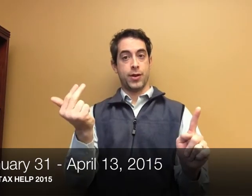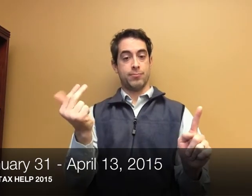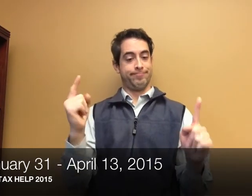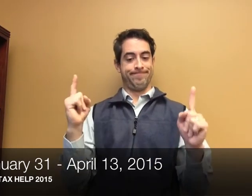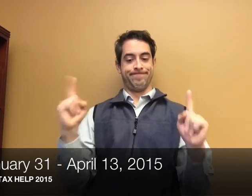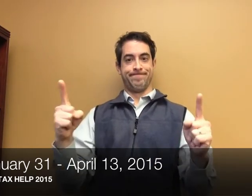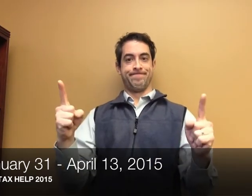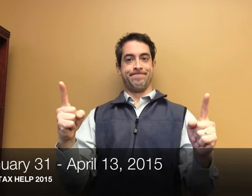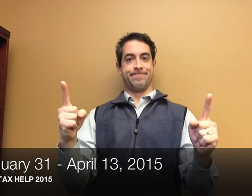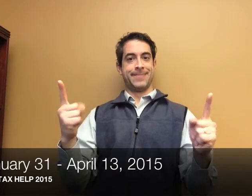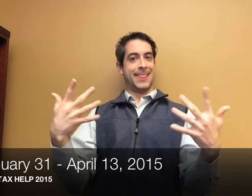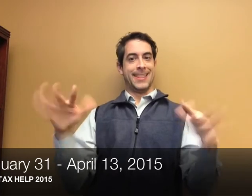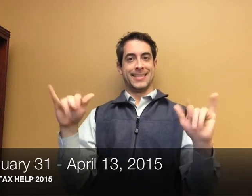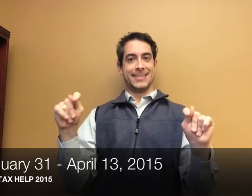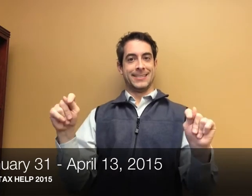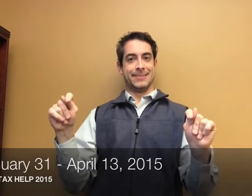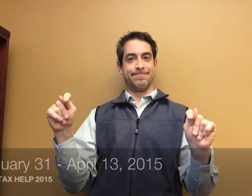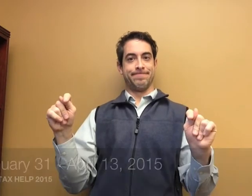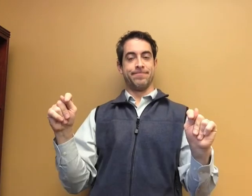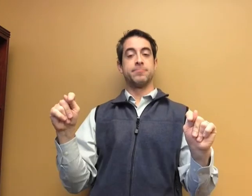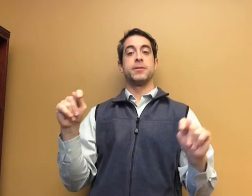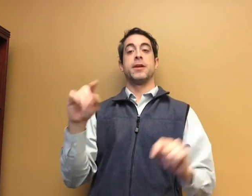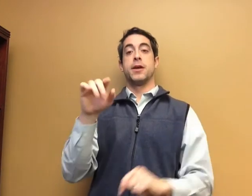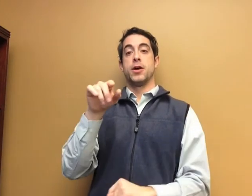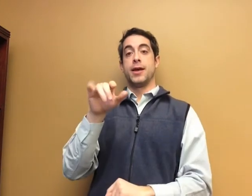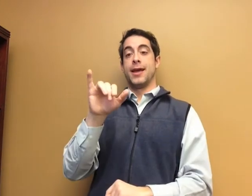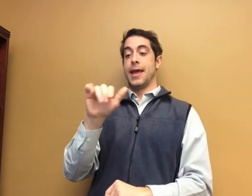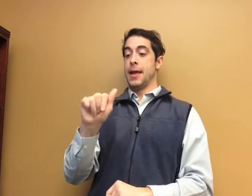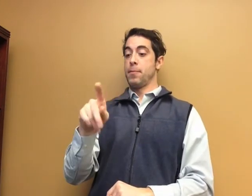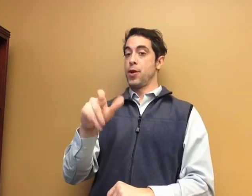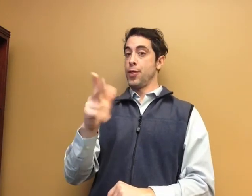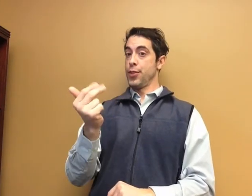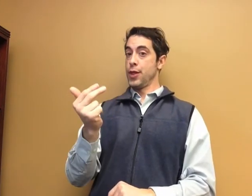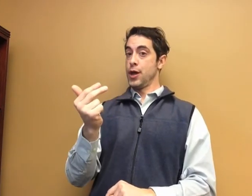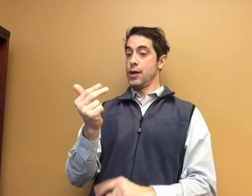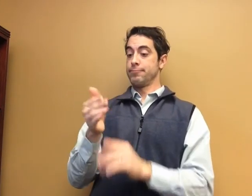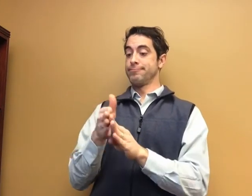through April 13th. If you missed the boat